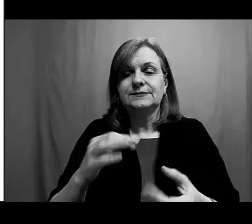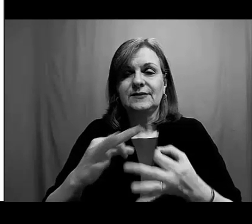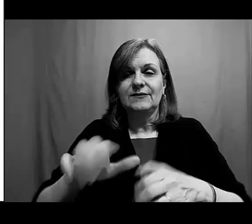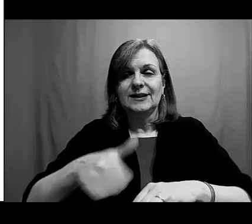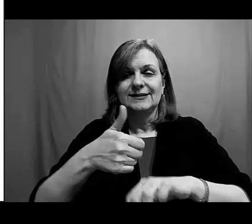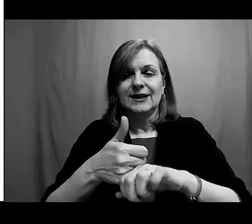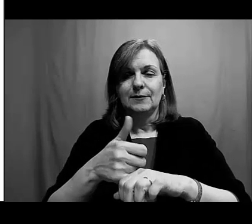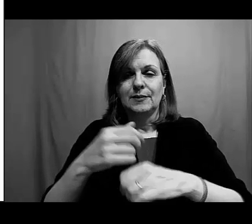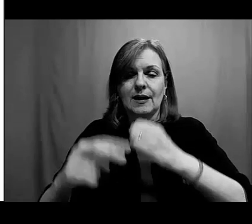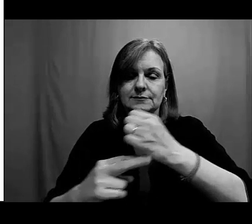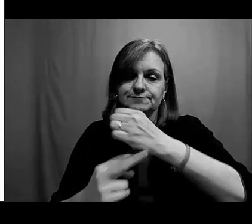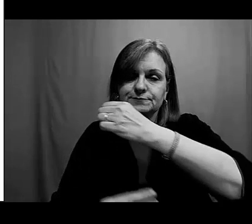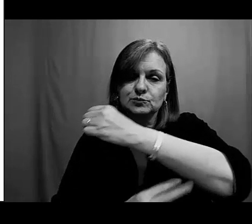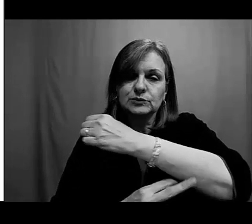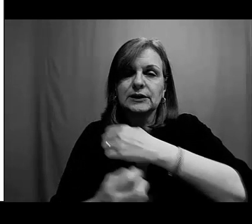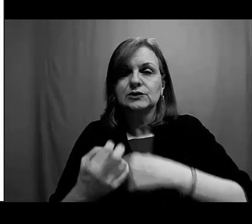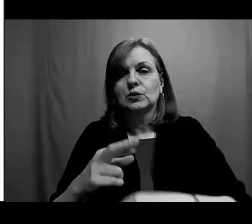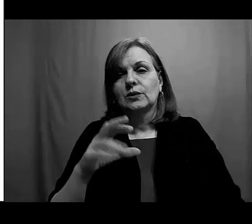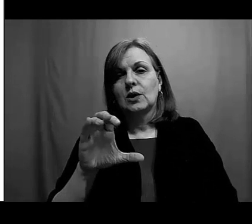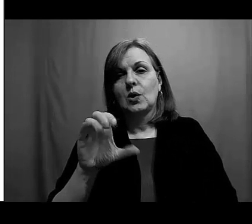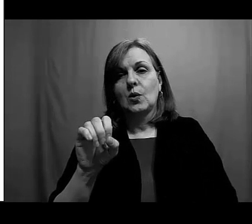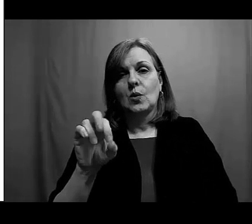building these corridors or bridges